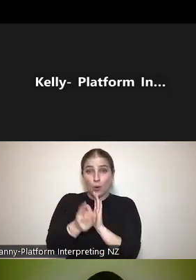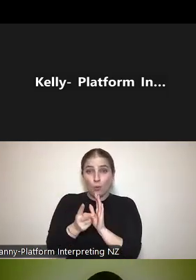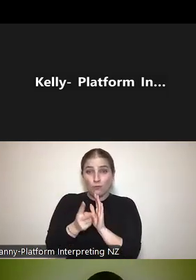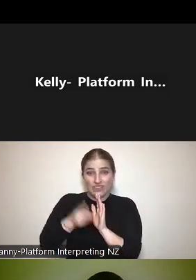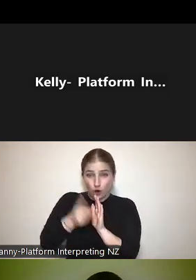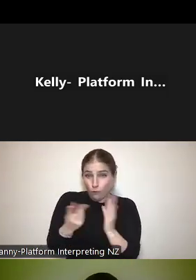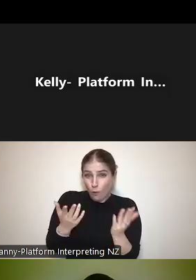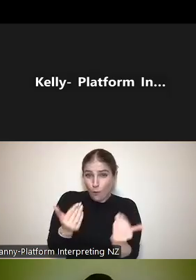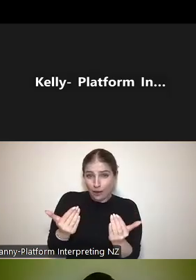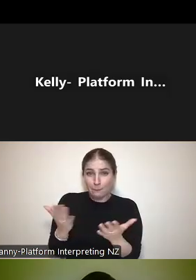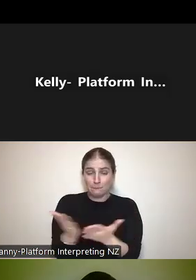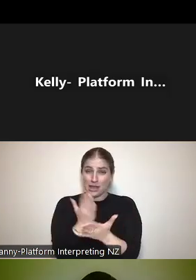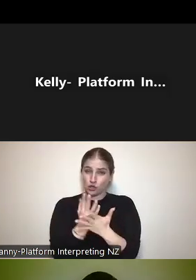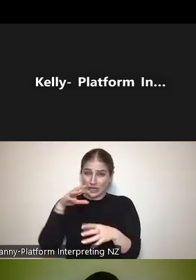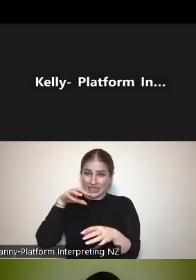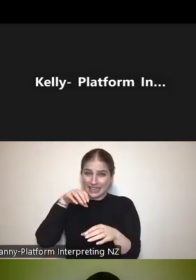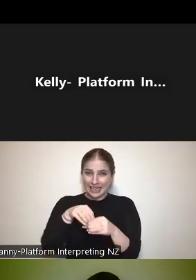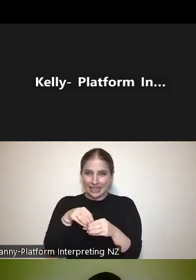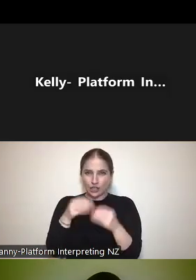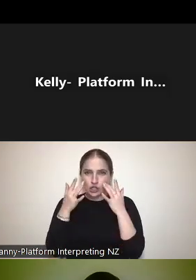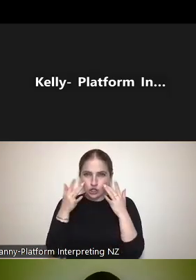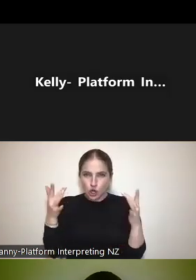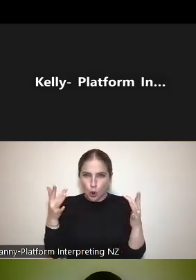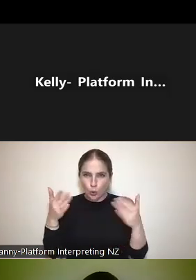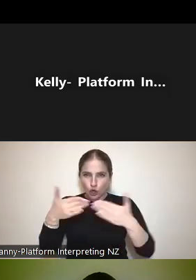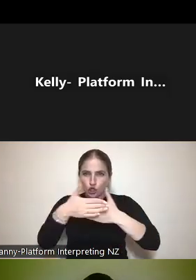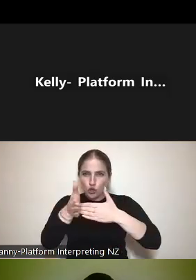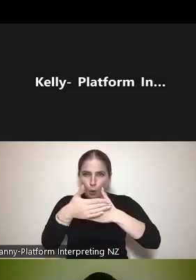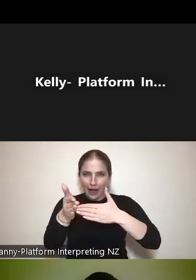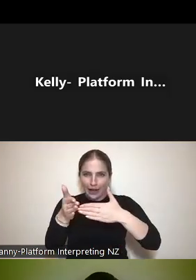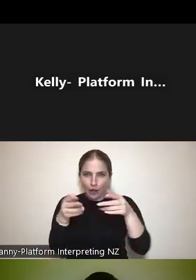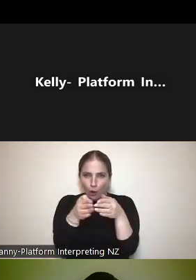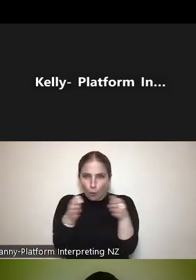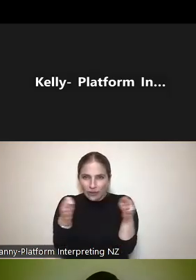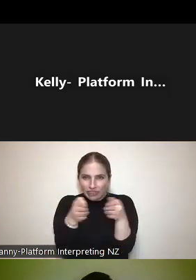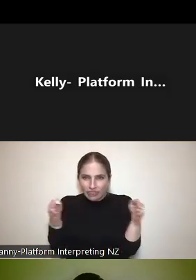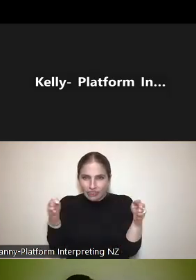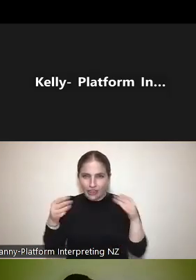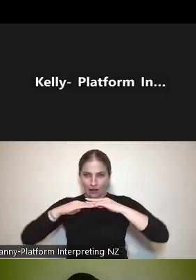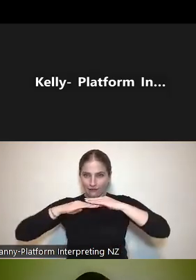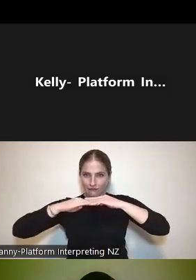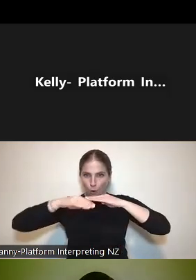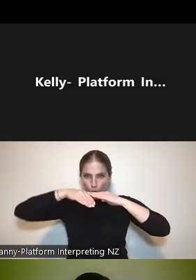captures the width of the doorways and the gradient of the floor, as well as, you know,